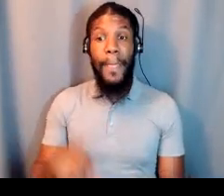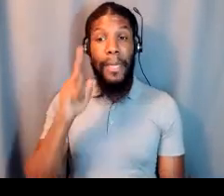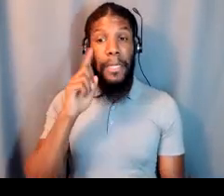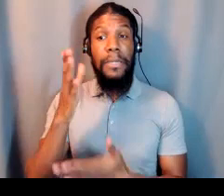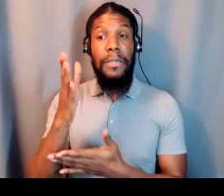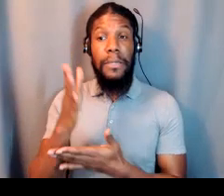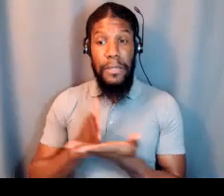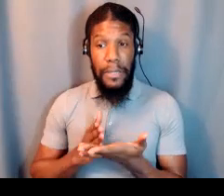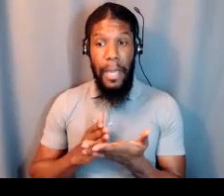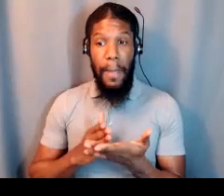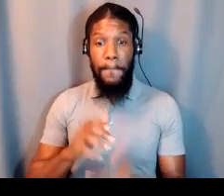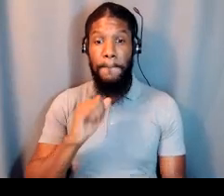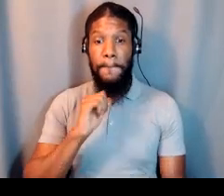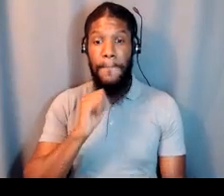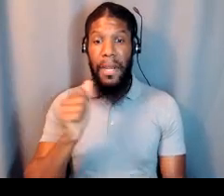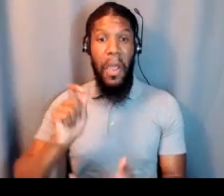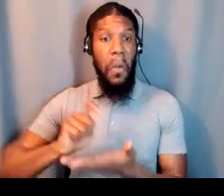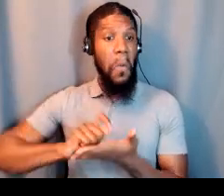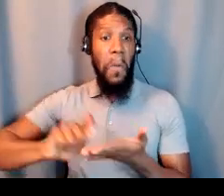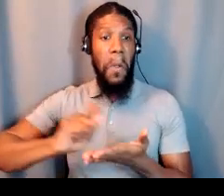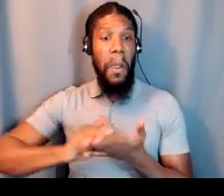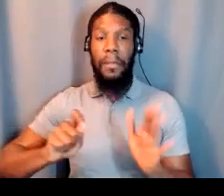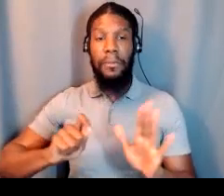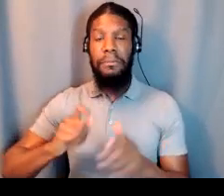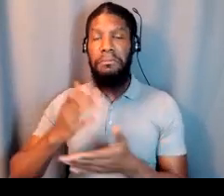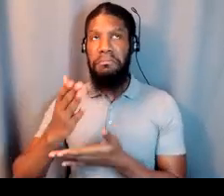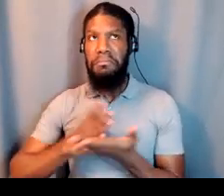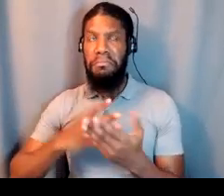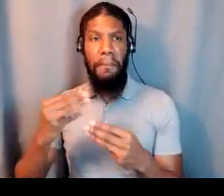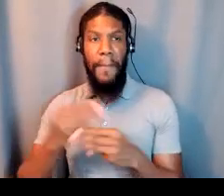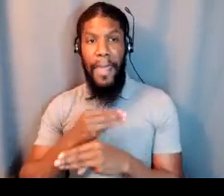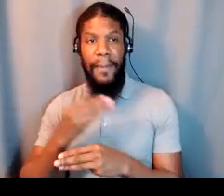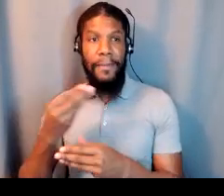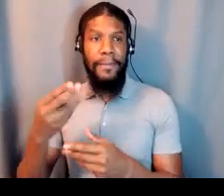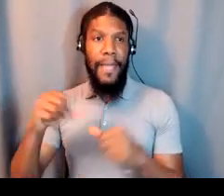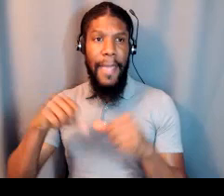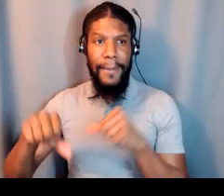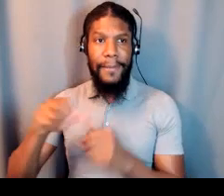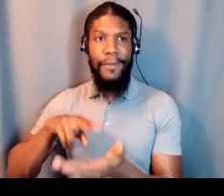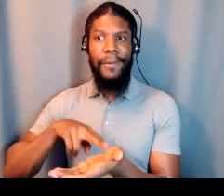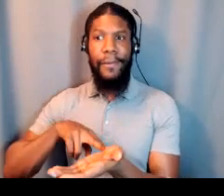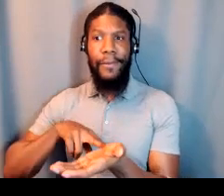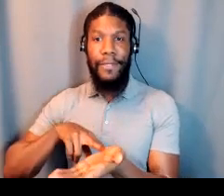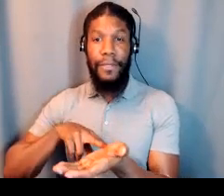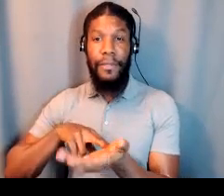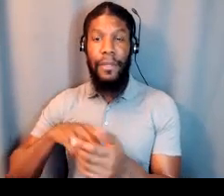some of them are not writing. Some of them are math or science or nursing, but certainly I think being able to that there is a movement